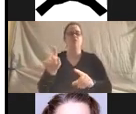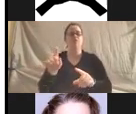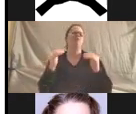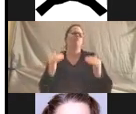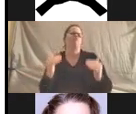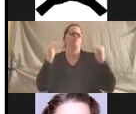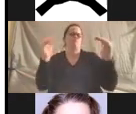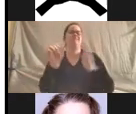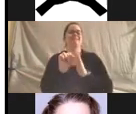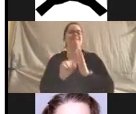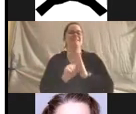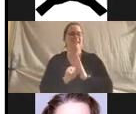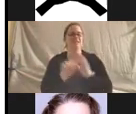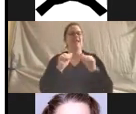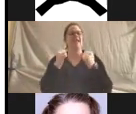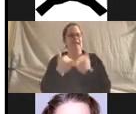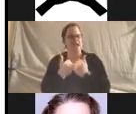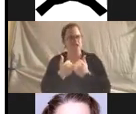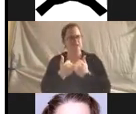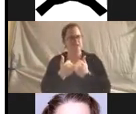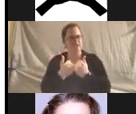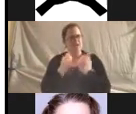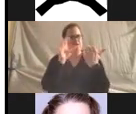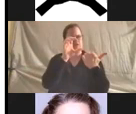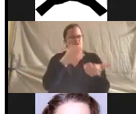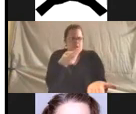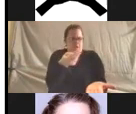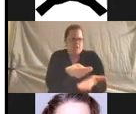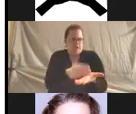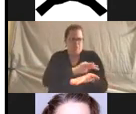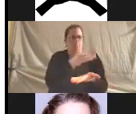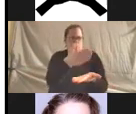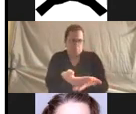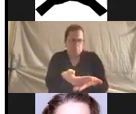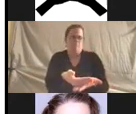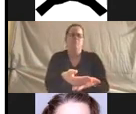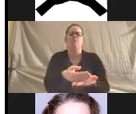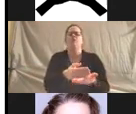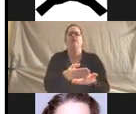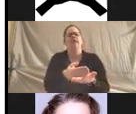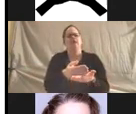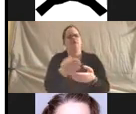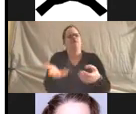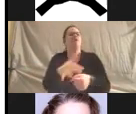where there would be a pot of funds that were used to cover the cost of prenatal care